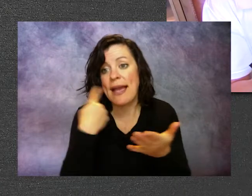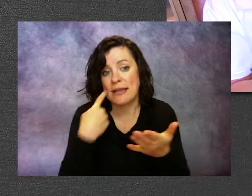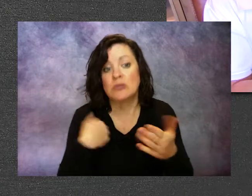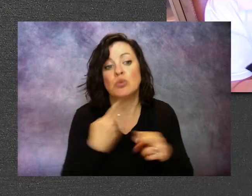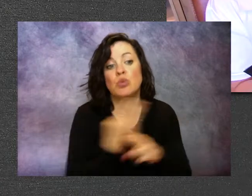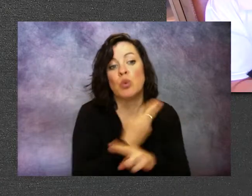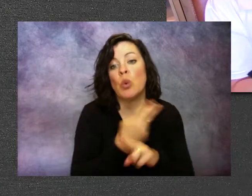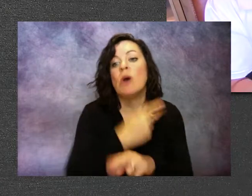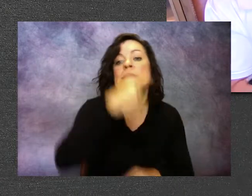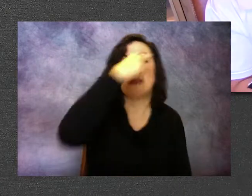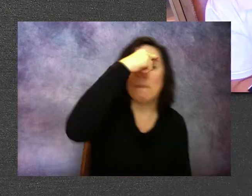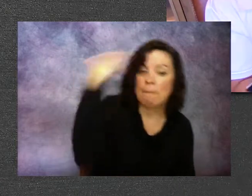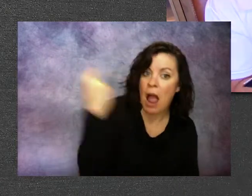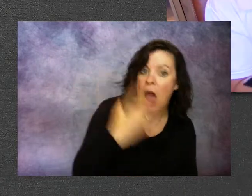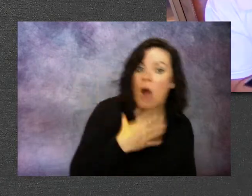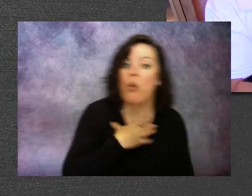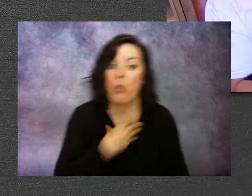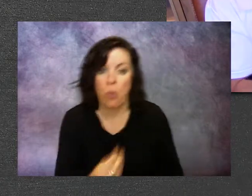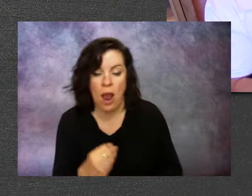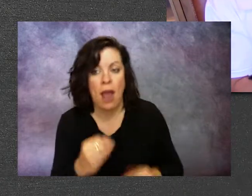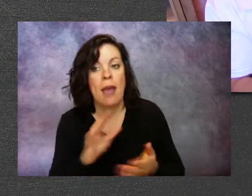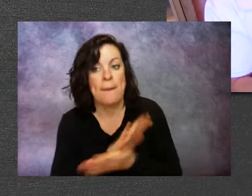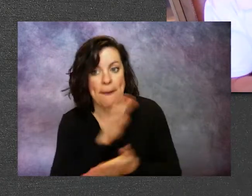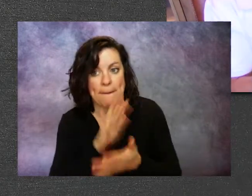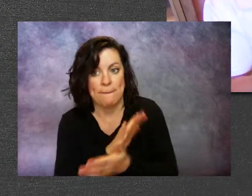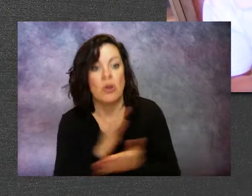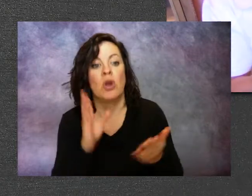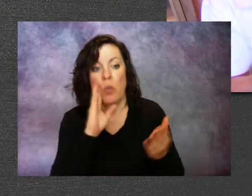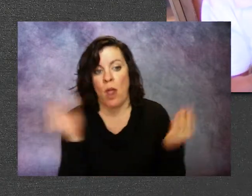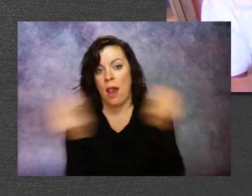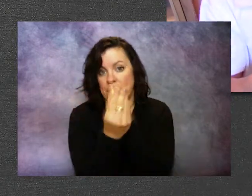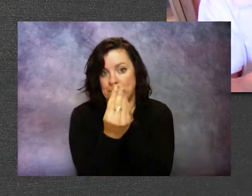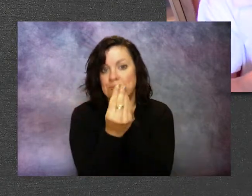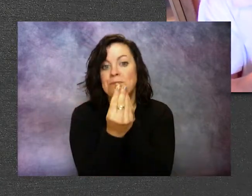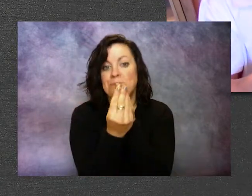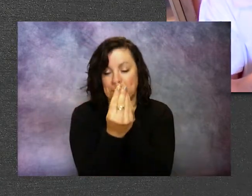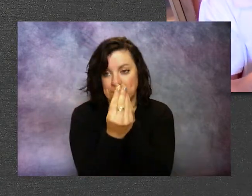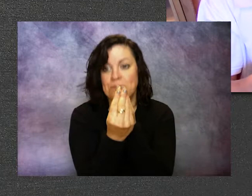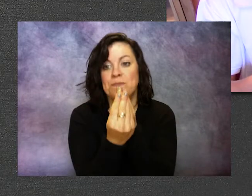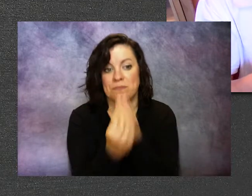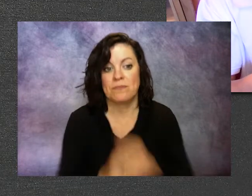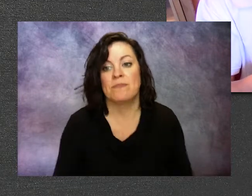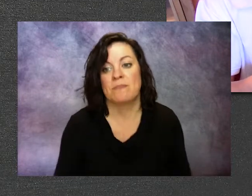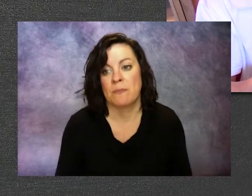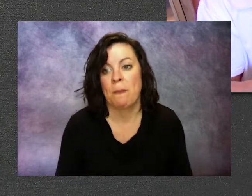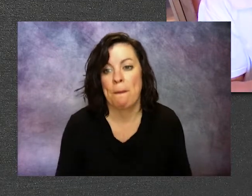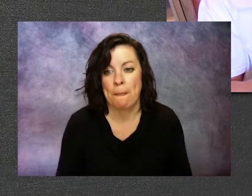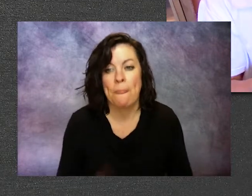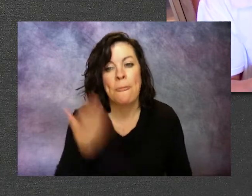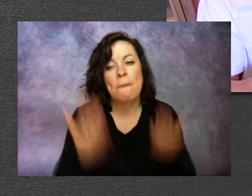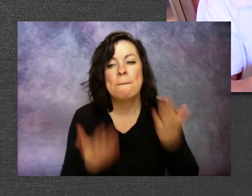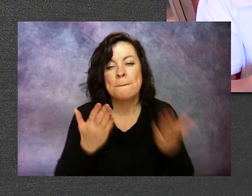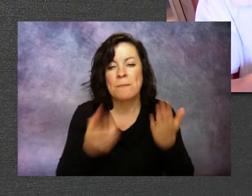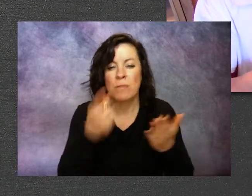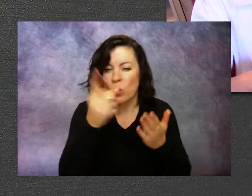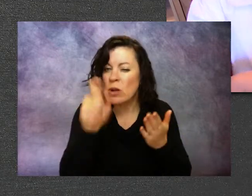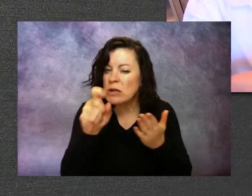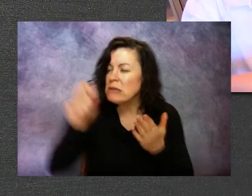and then we both, they both came out, both sides at the same time. Made it easy, right? Yeah. You might need a grownup to help you, but that's okay 'cause it's really worth it, isn't it?